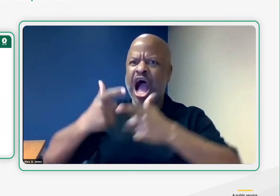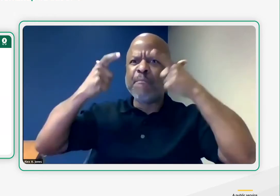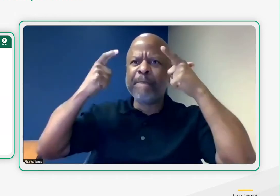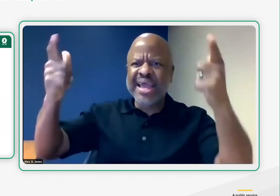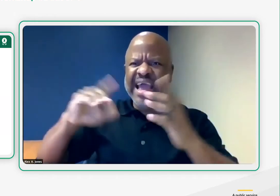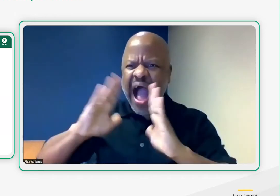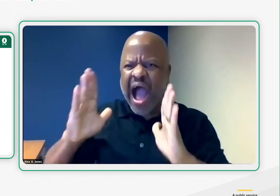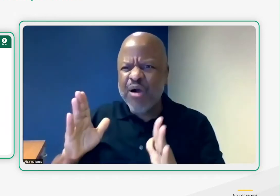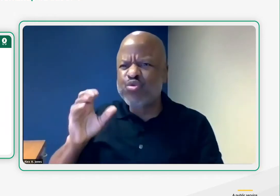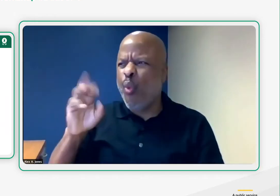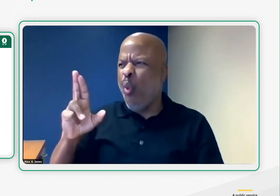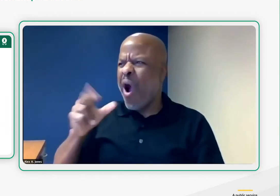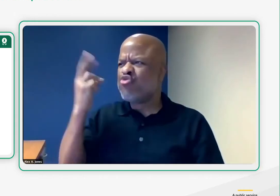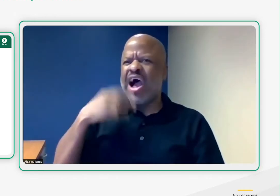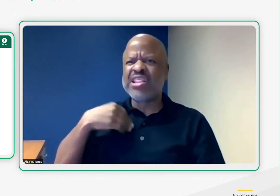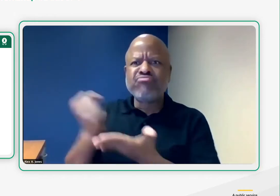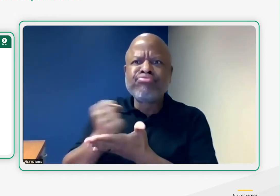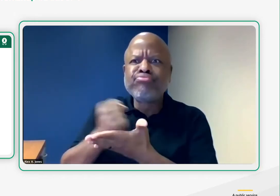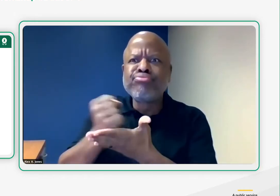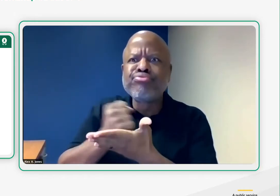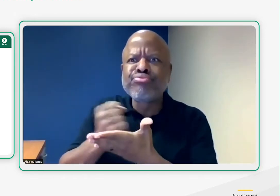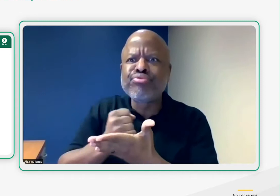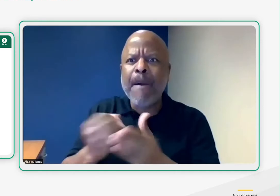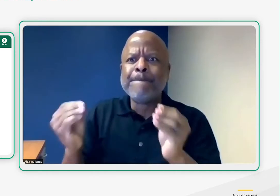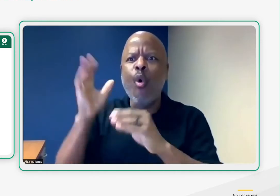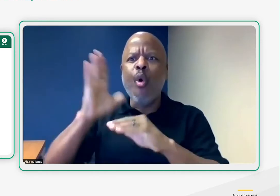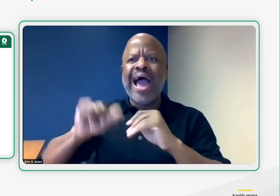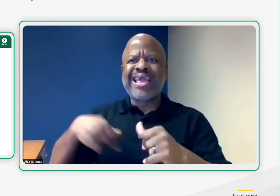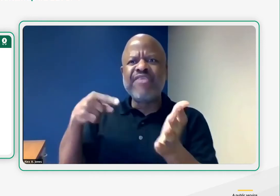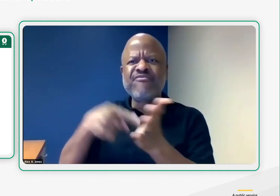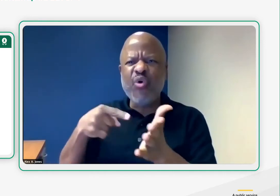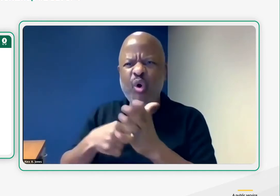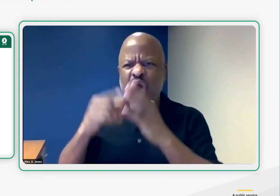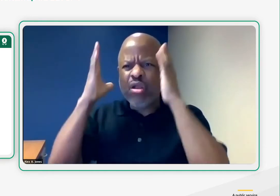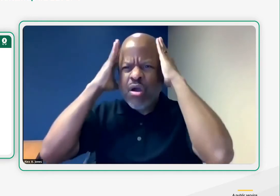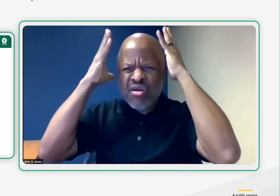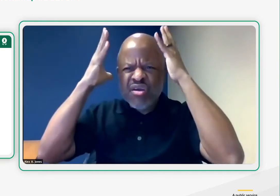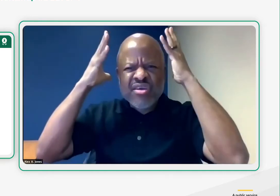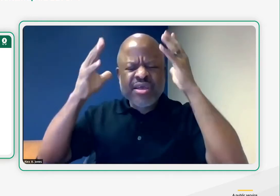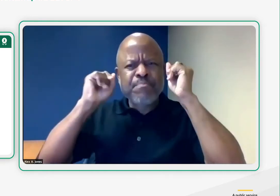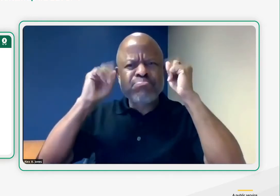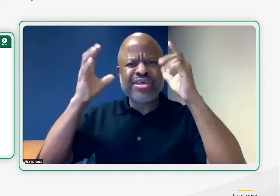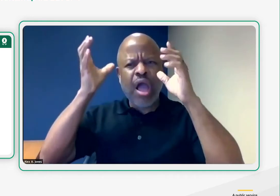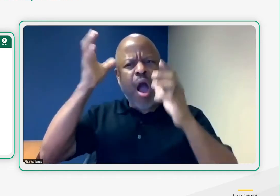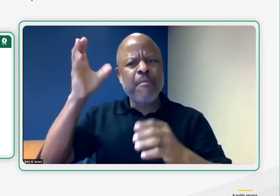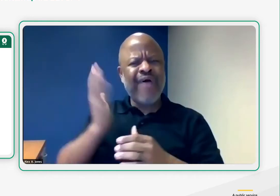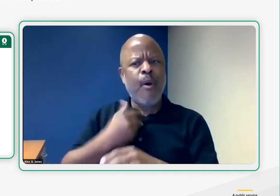For example, they influence people’s decisions of compulsively using credit cards or maybe developing a dream of wanting to own a house.